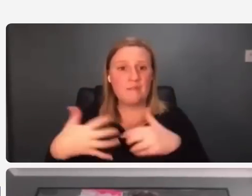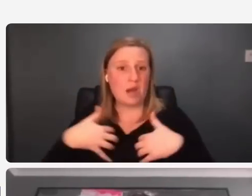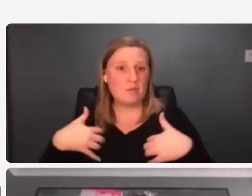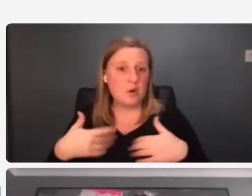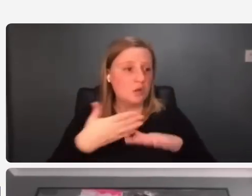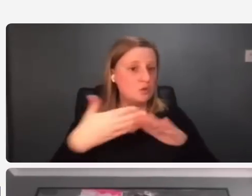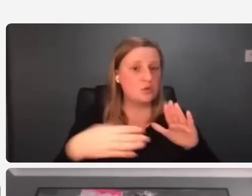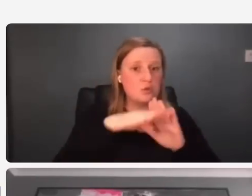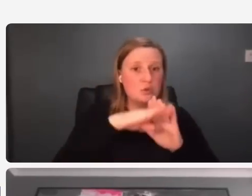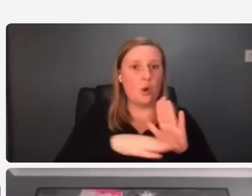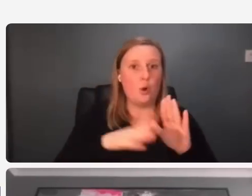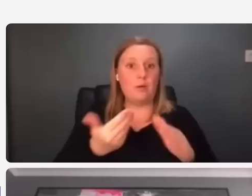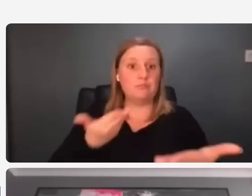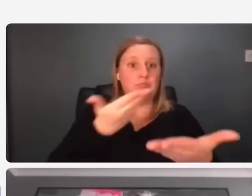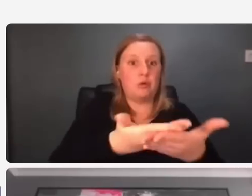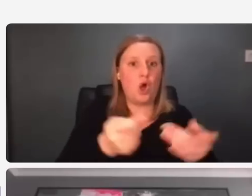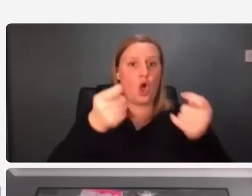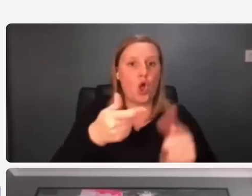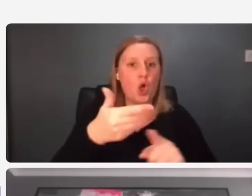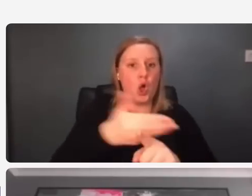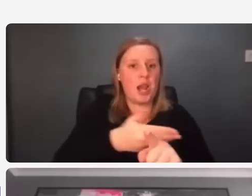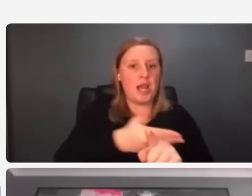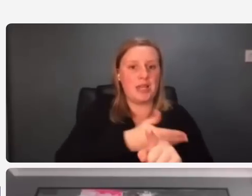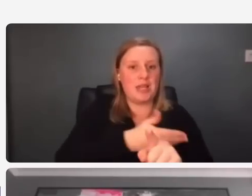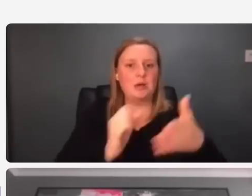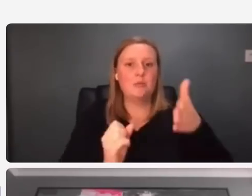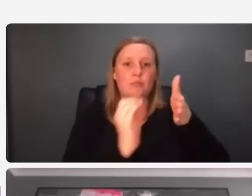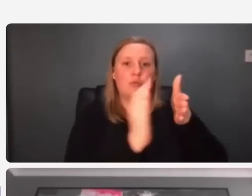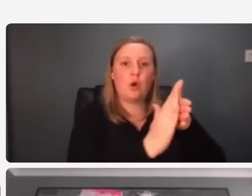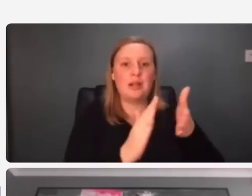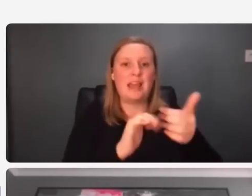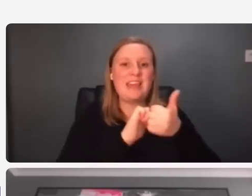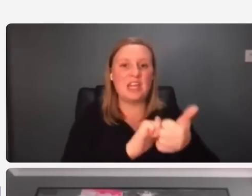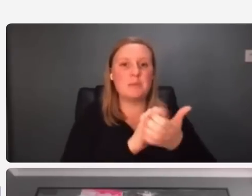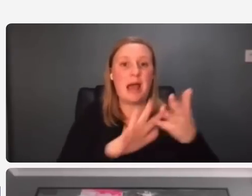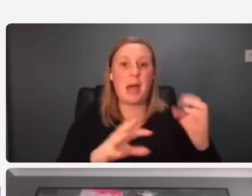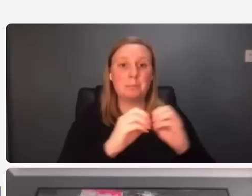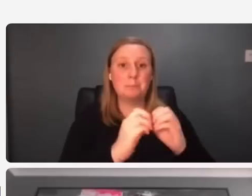Engagement Hub, make it really clear this is what we're going to come to consult with you on at this time in this way.